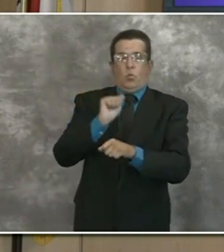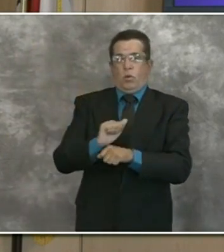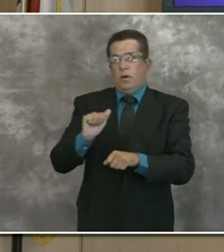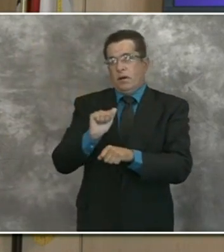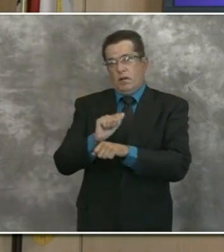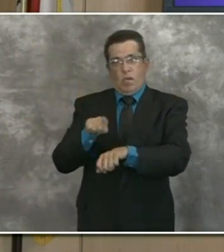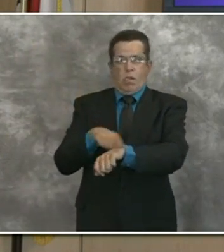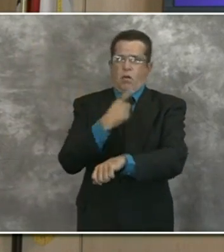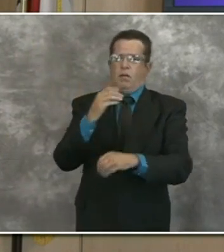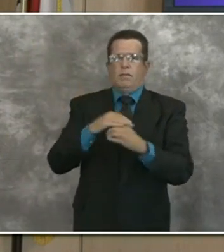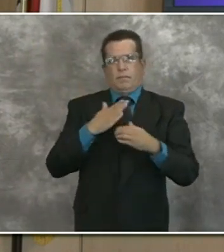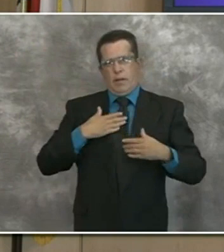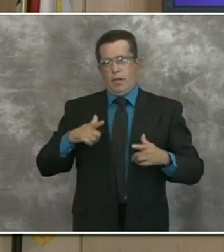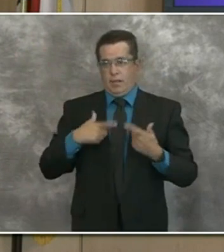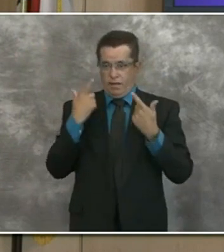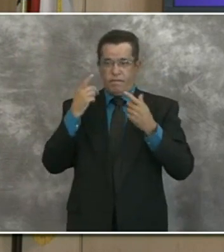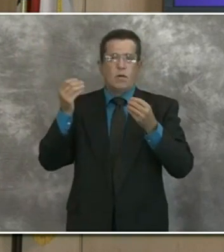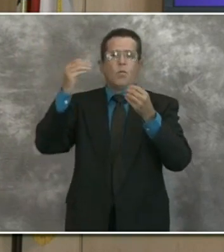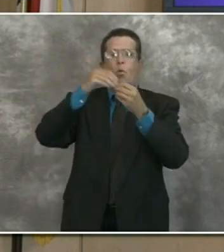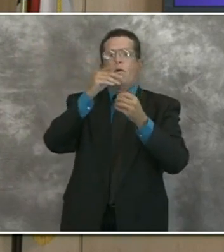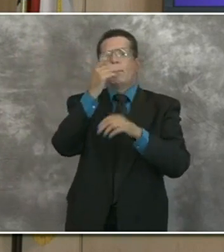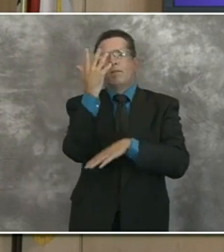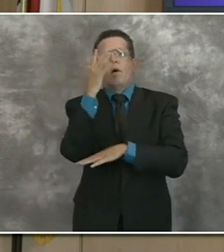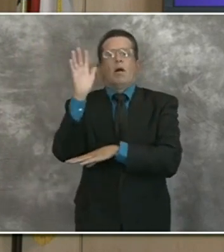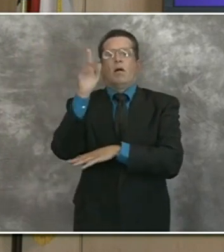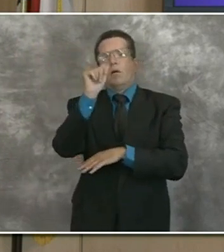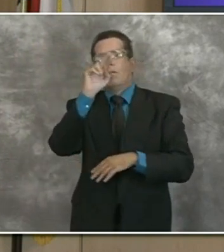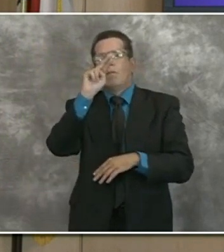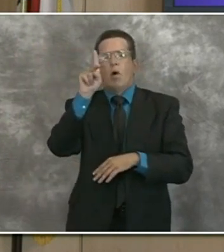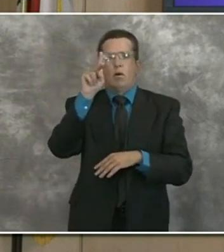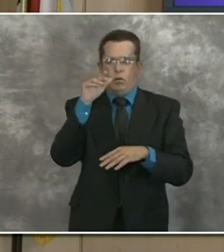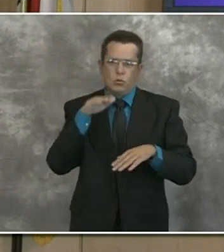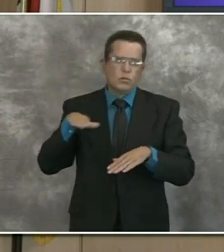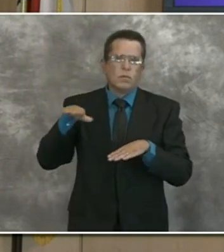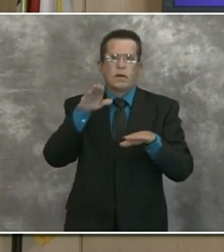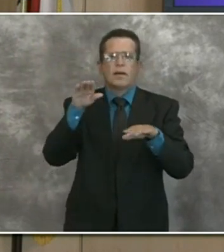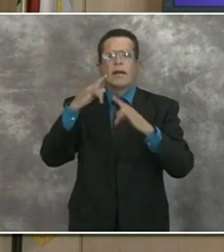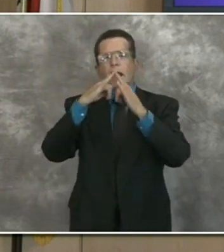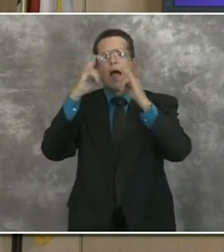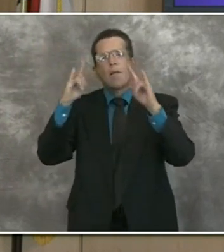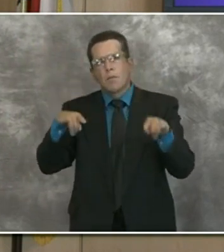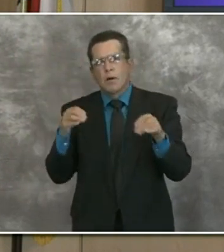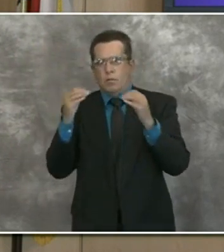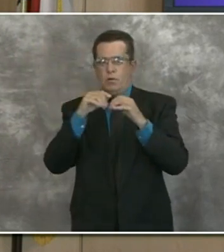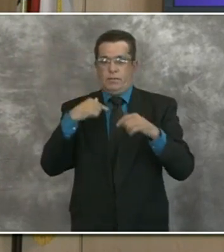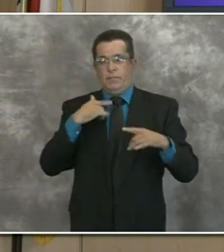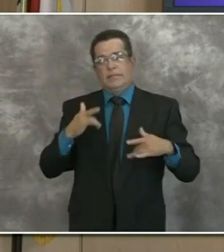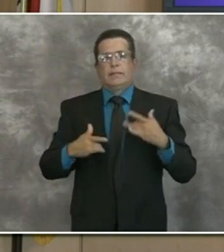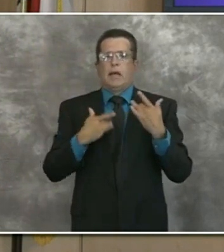REOPENING BY THE END OF THIS WEEK. AS SOMEONE WHO'S WORKED VERY HARD OVER MY LIFETIME TO